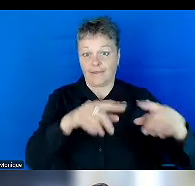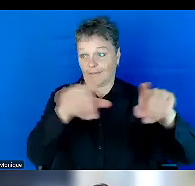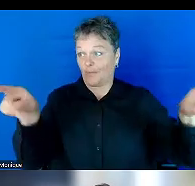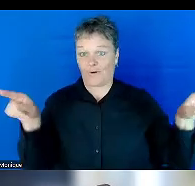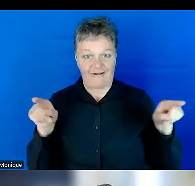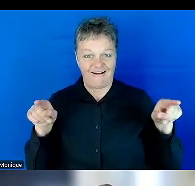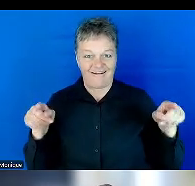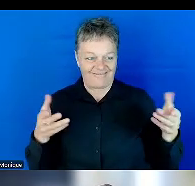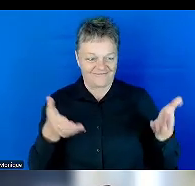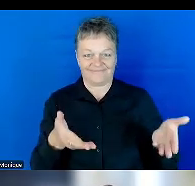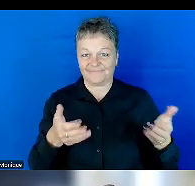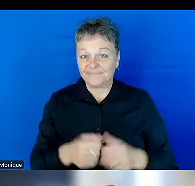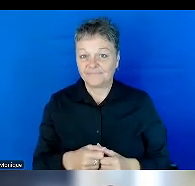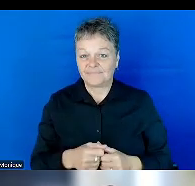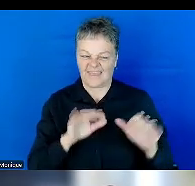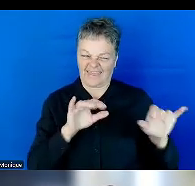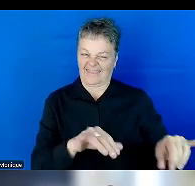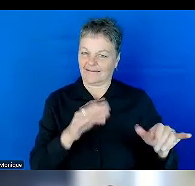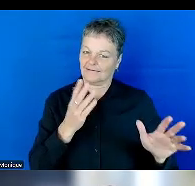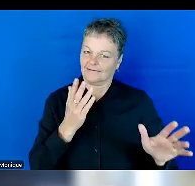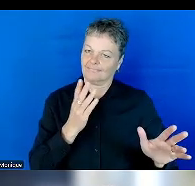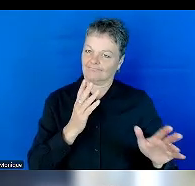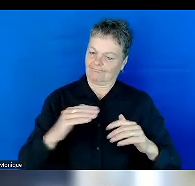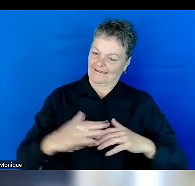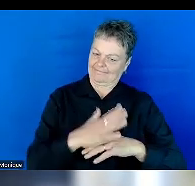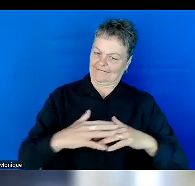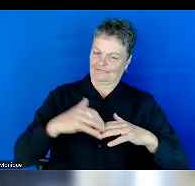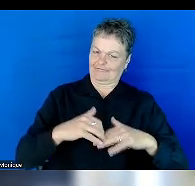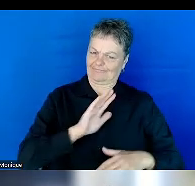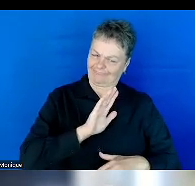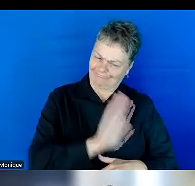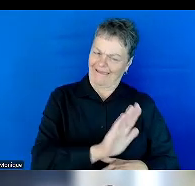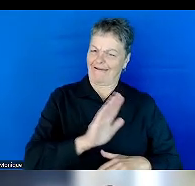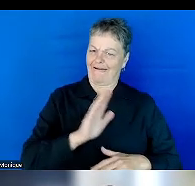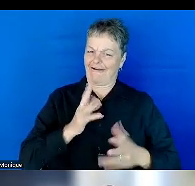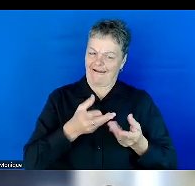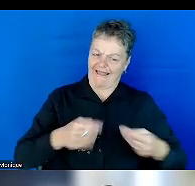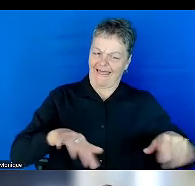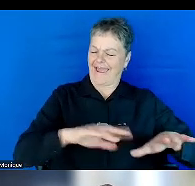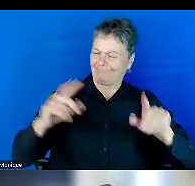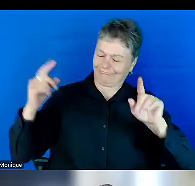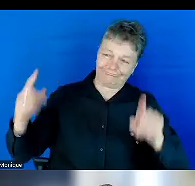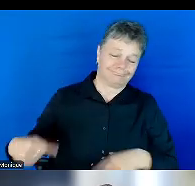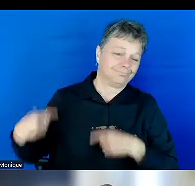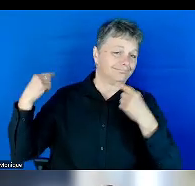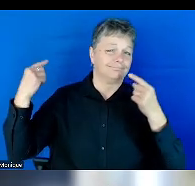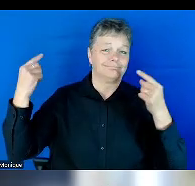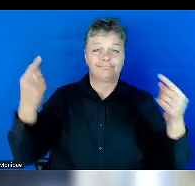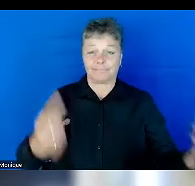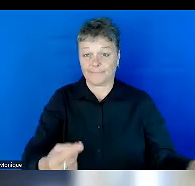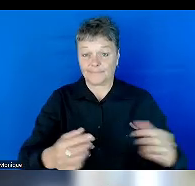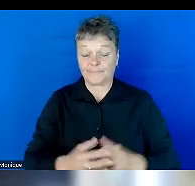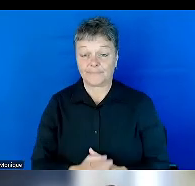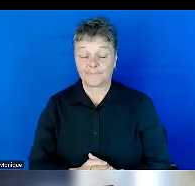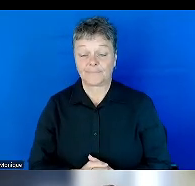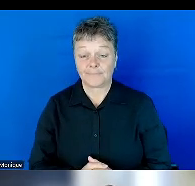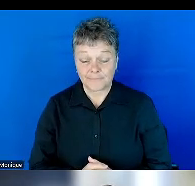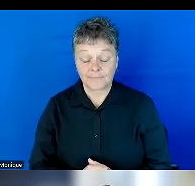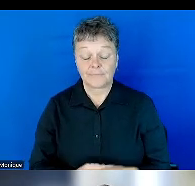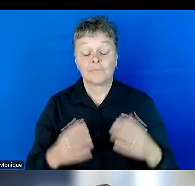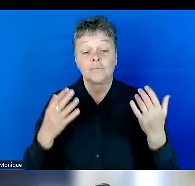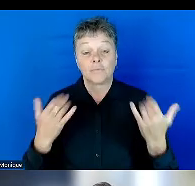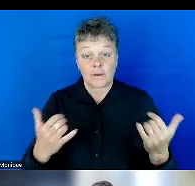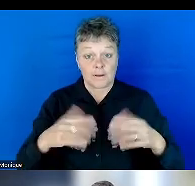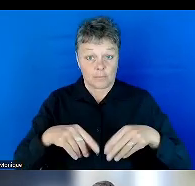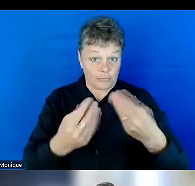which has been home to indigenous peoples since time immemorial. As we deliver this training from